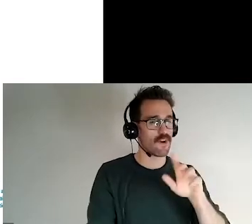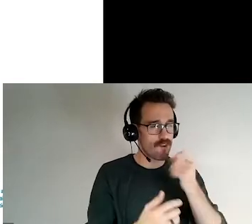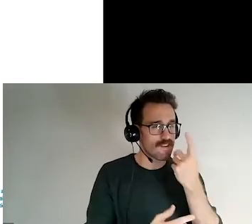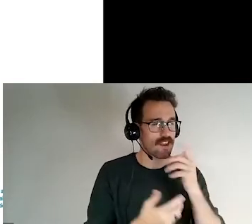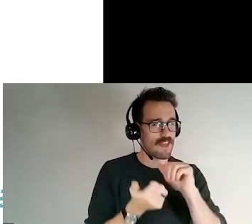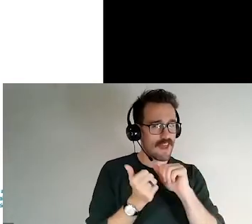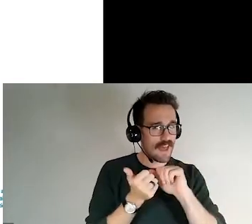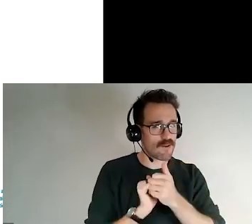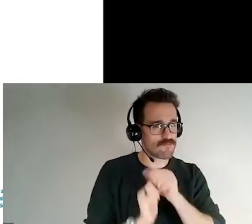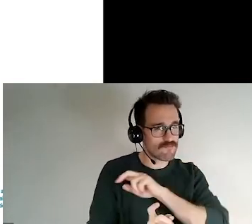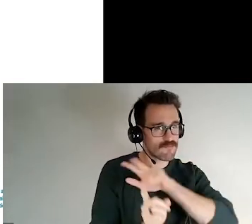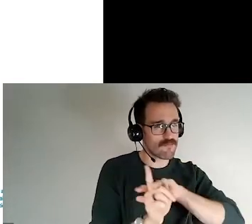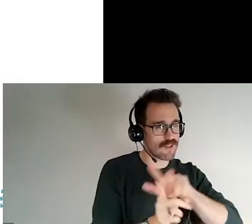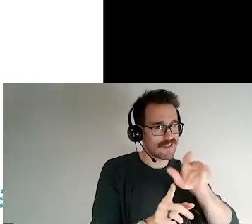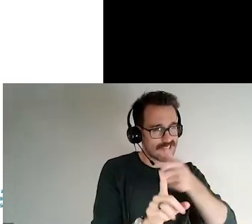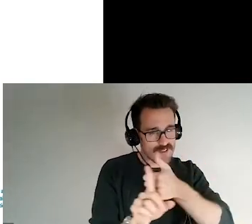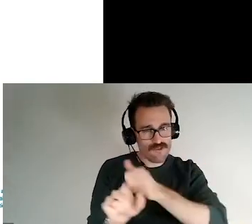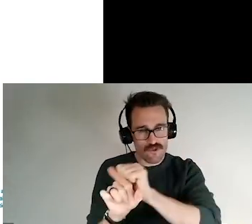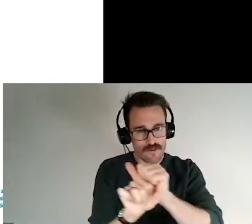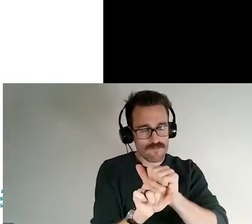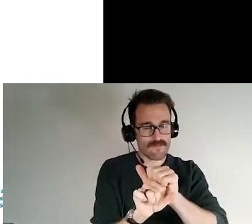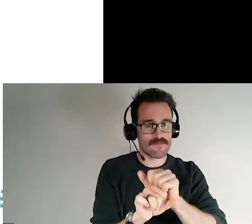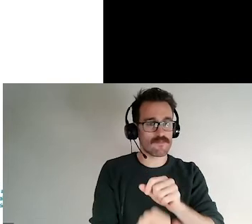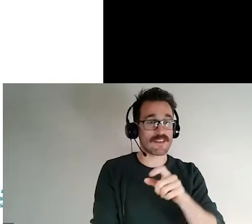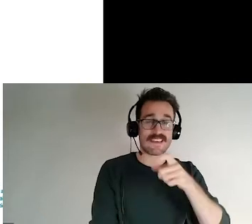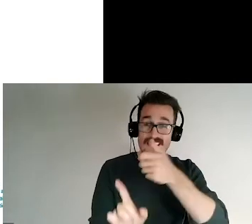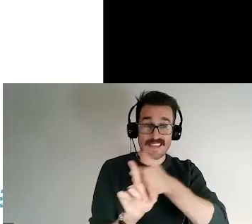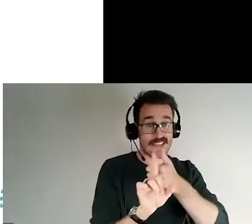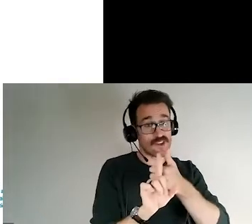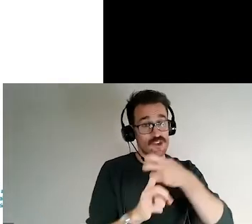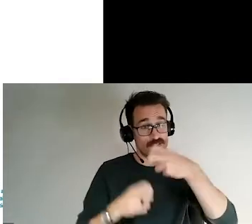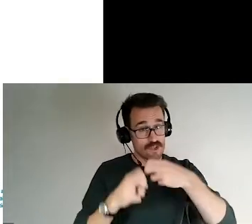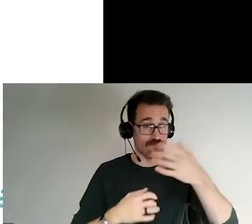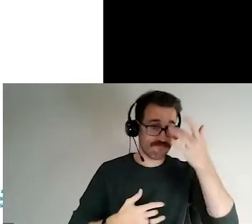items that are relevant for different episodic conditions, occupations, and also across personal